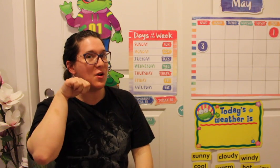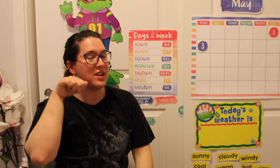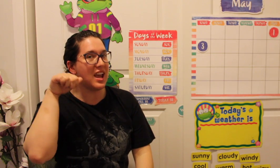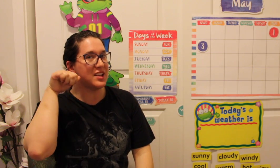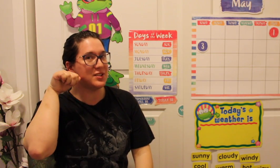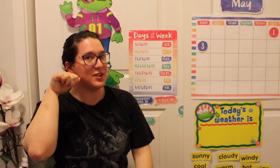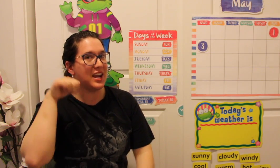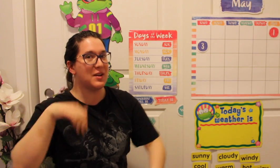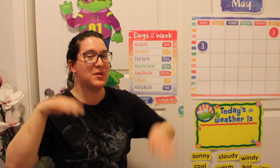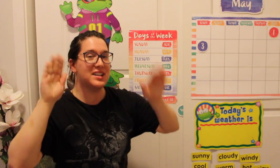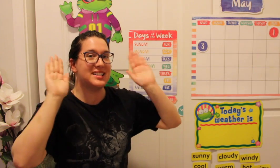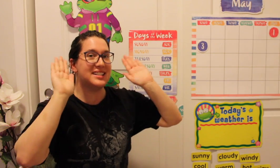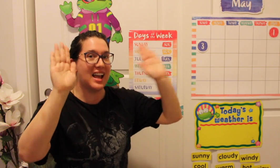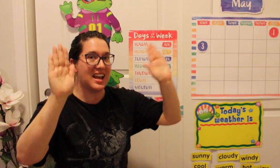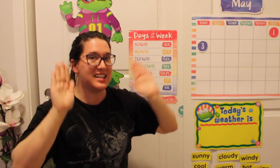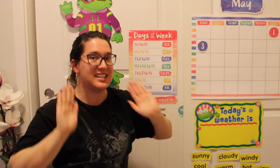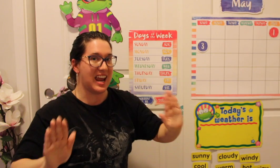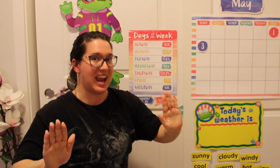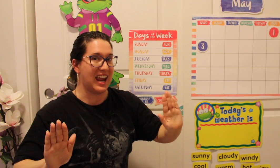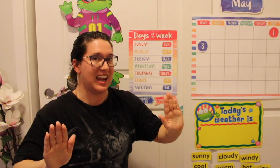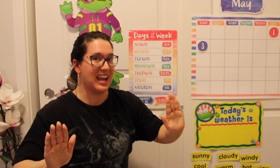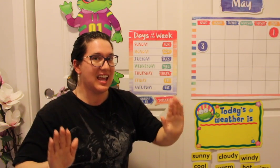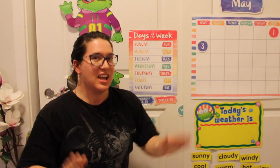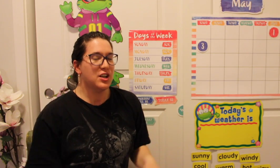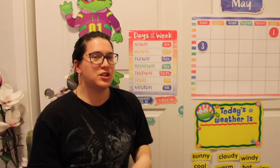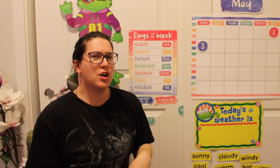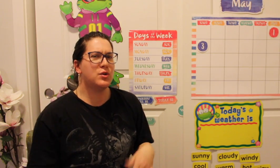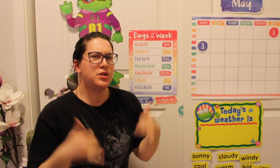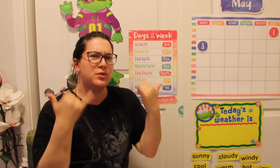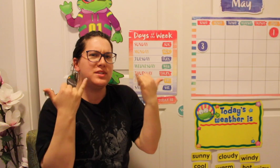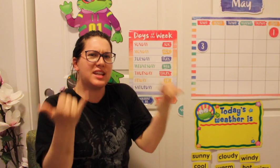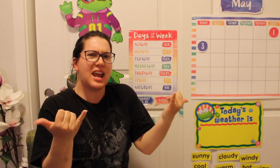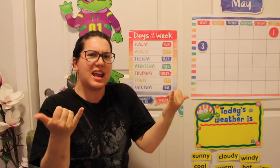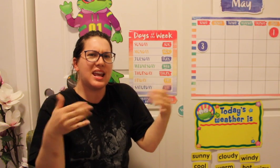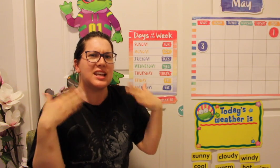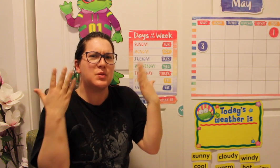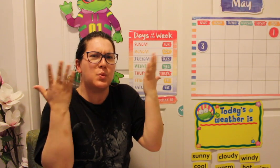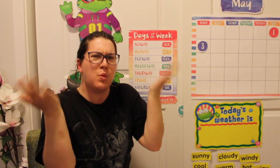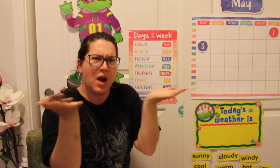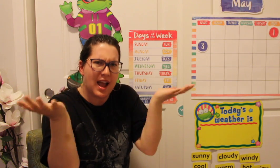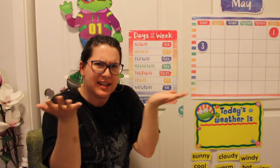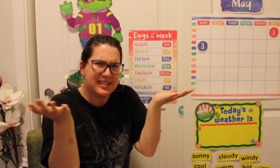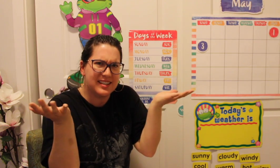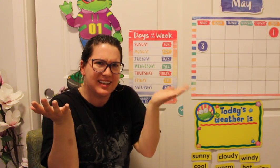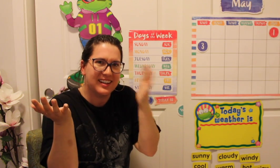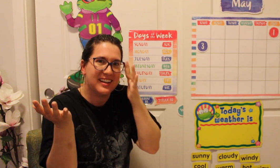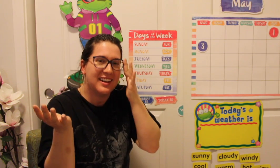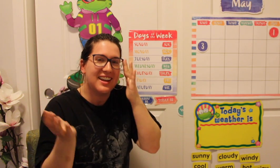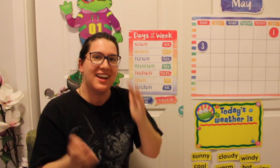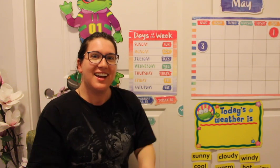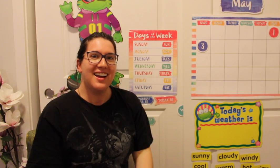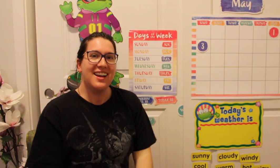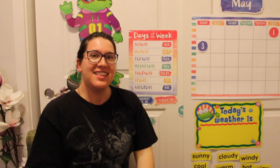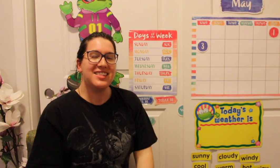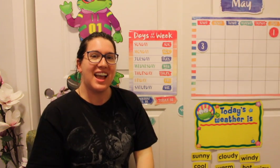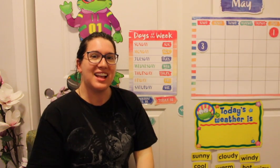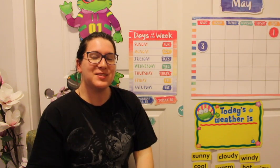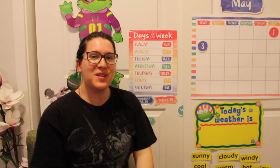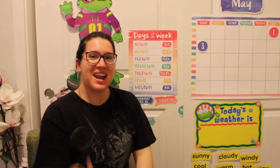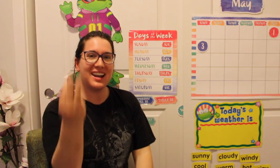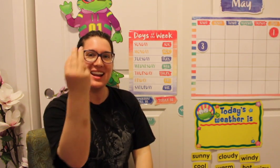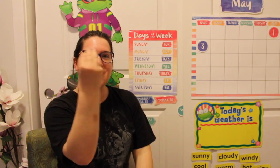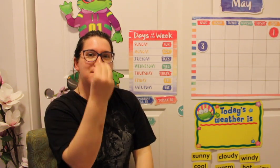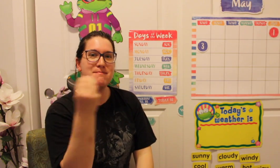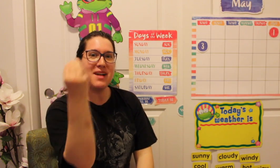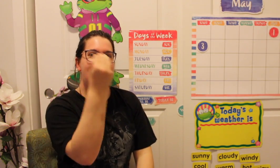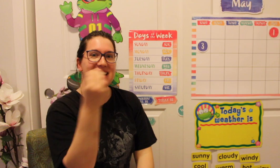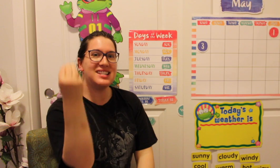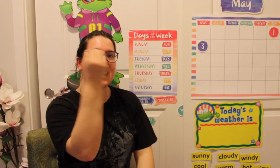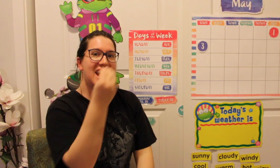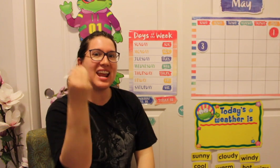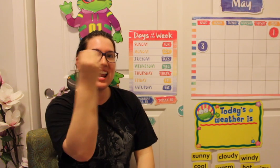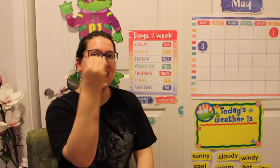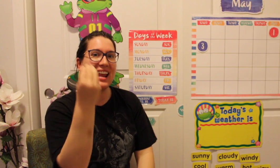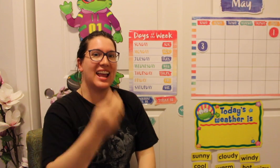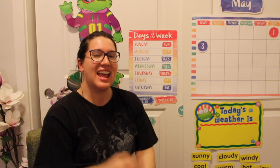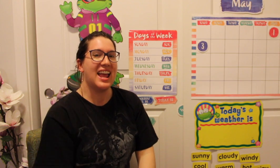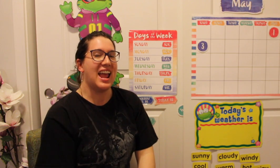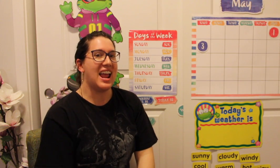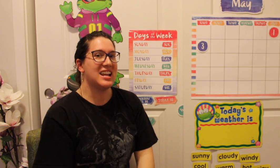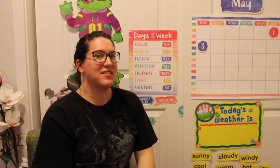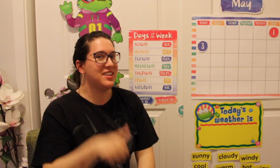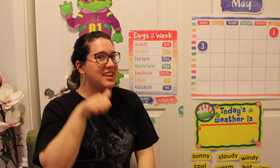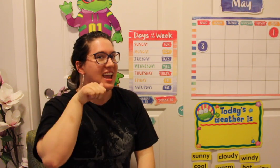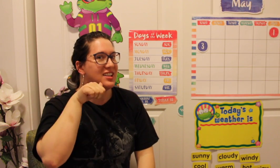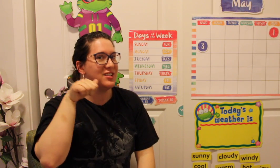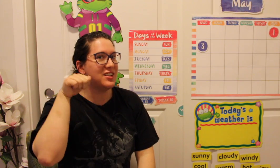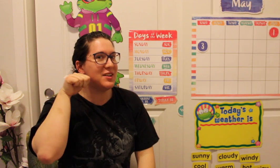yesterday was Sunday so today is what that's right Monday and if yesterday was